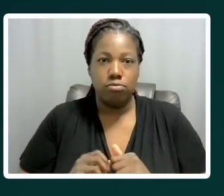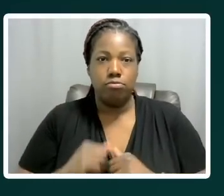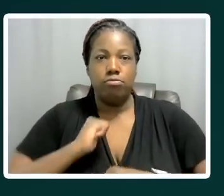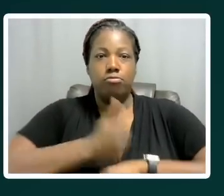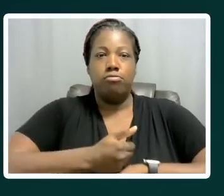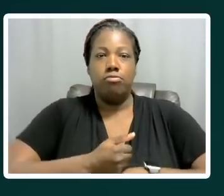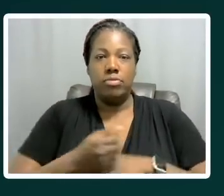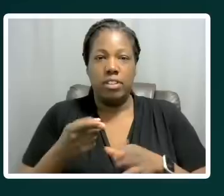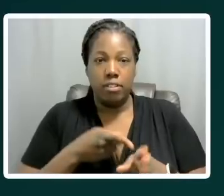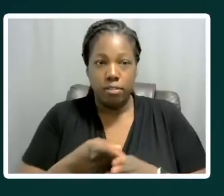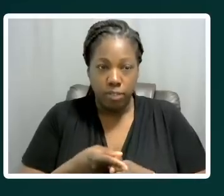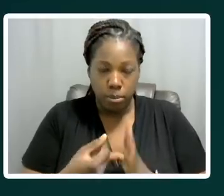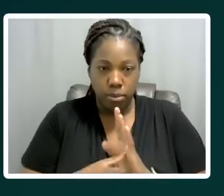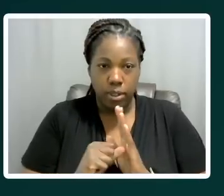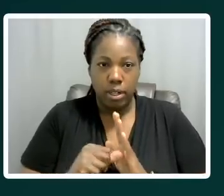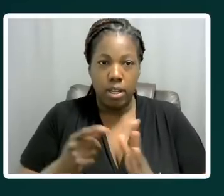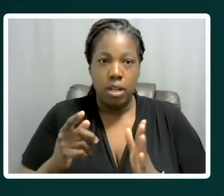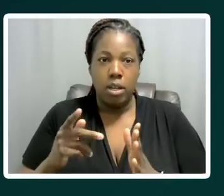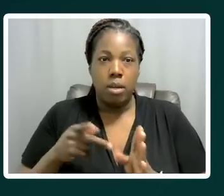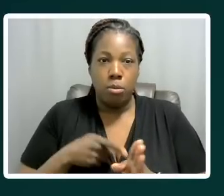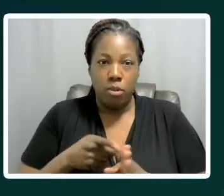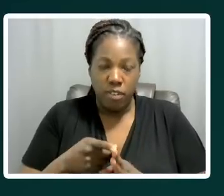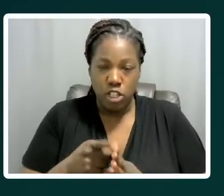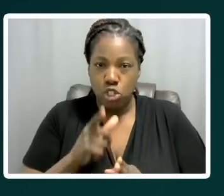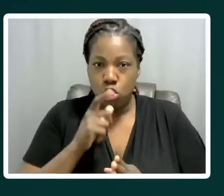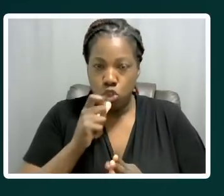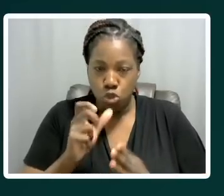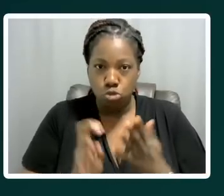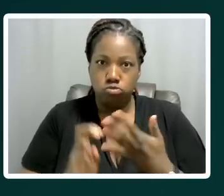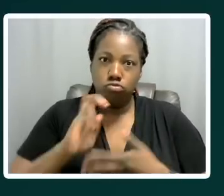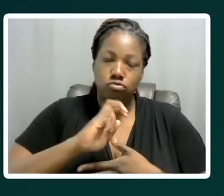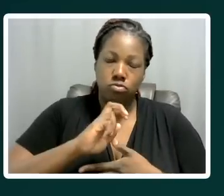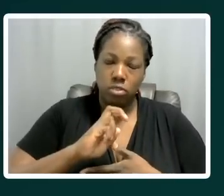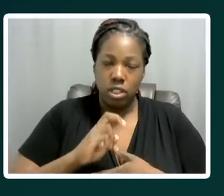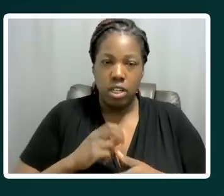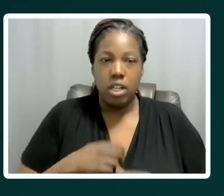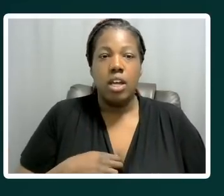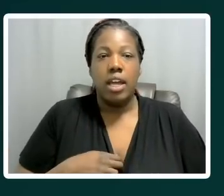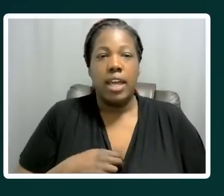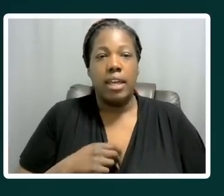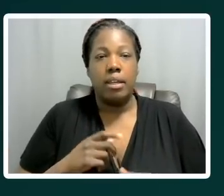professionals who are at the top of their field now, and early career professionals who we are